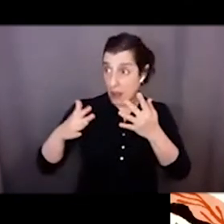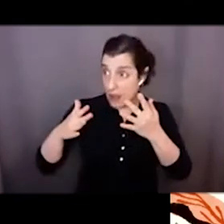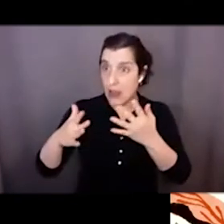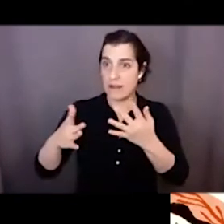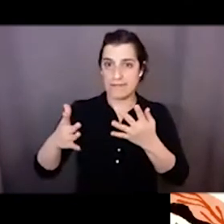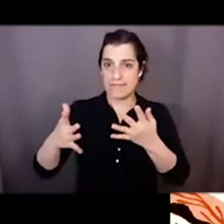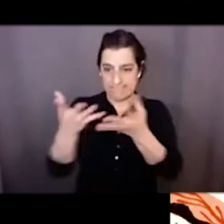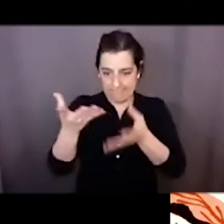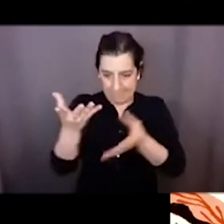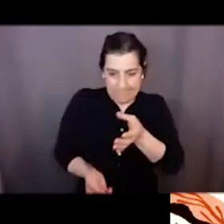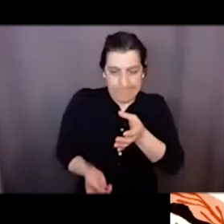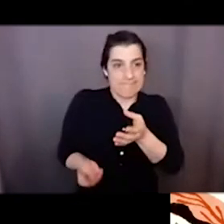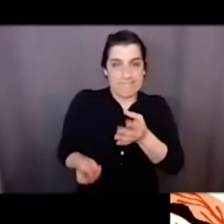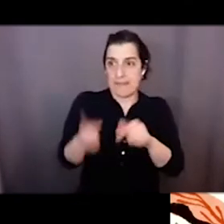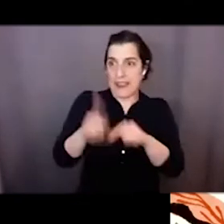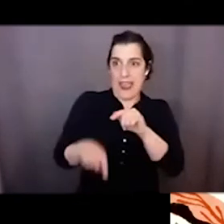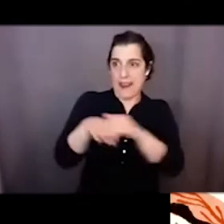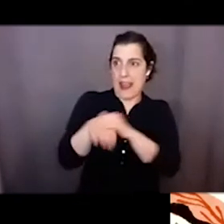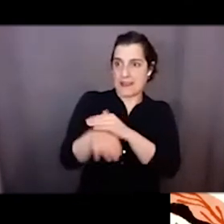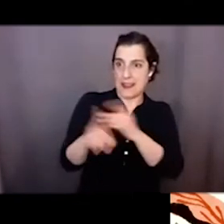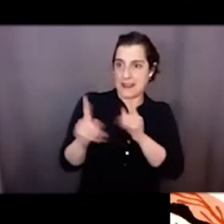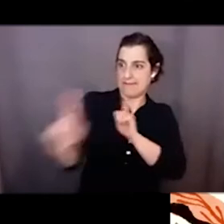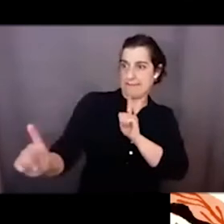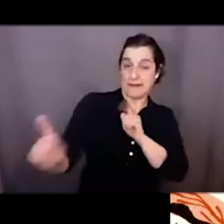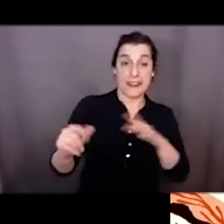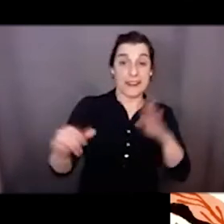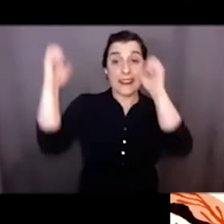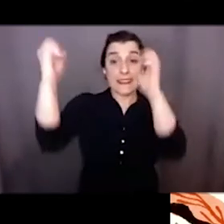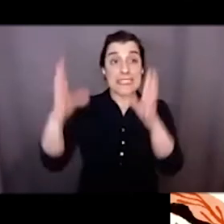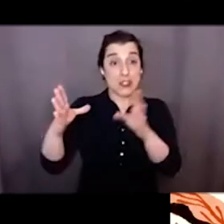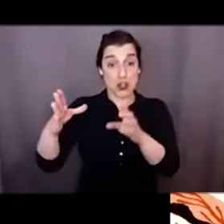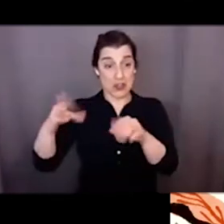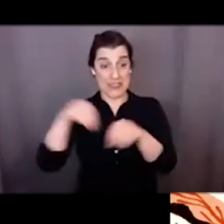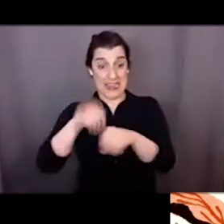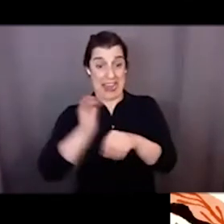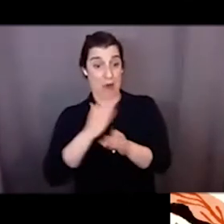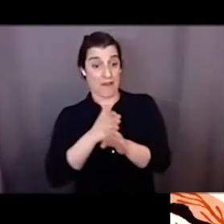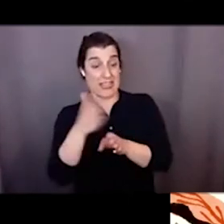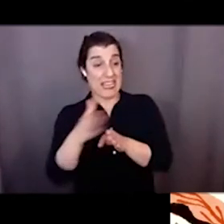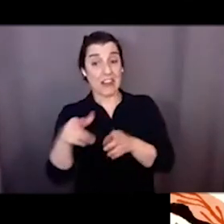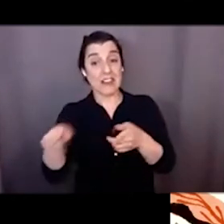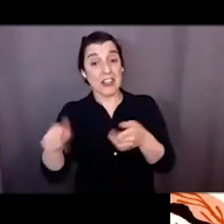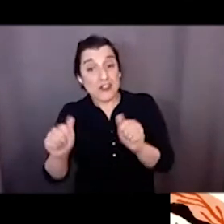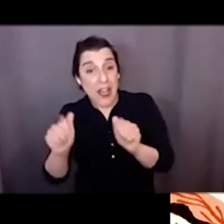available. Now meanwhile, teachers in our field are scrambling and being extremely creative, um,